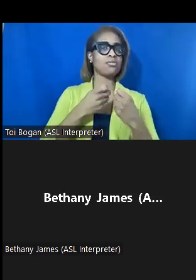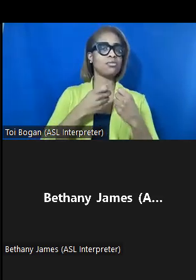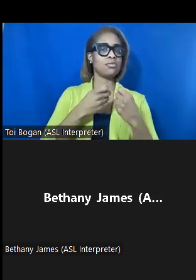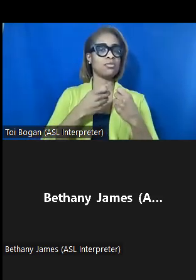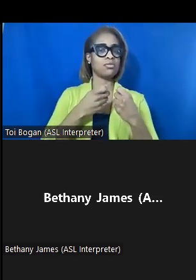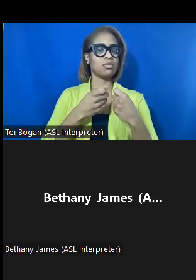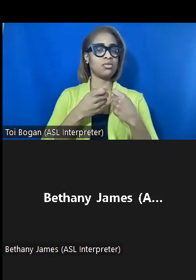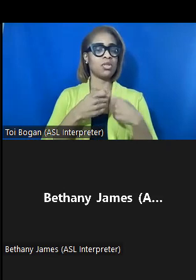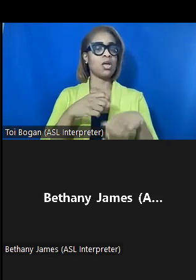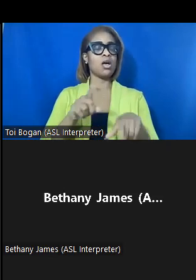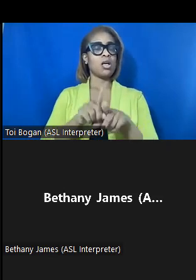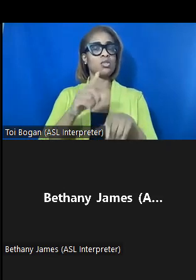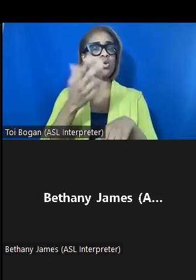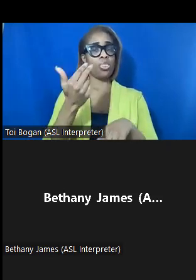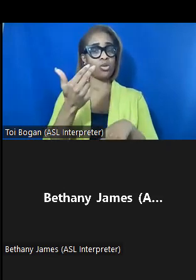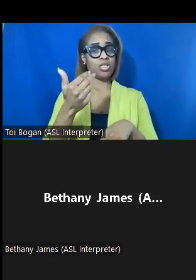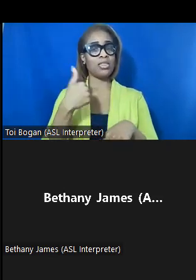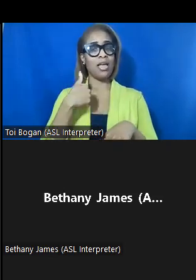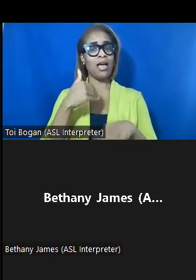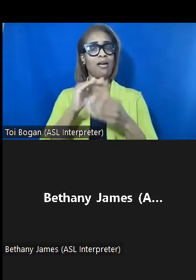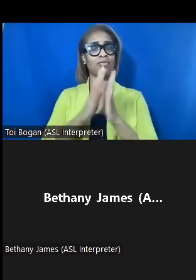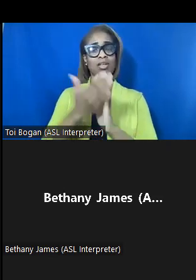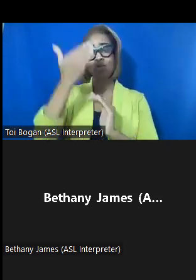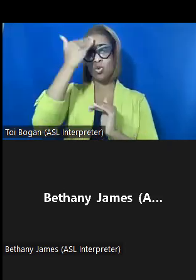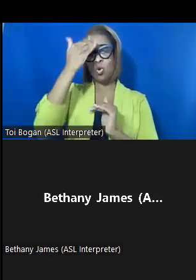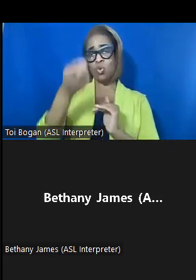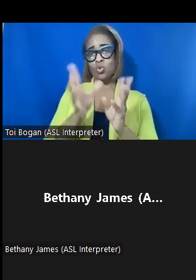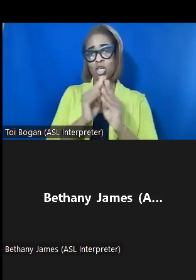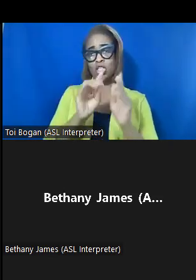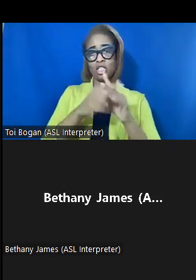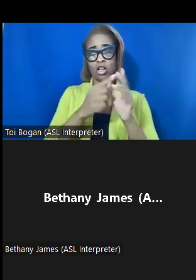On the 13th we have our get to know you session starting with the division of deaf, deaf blind,